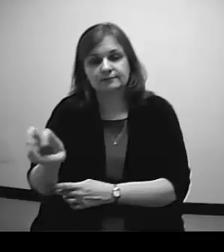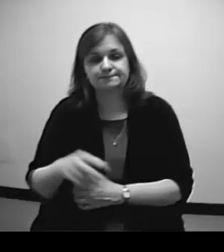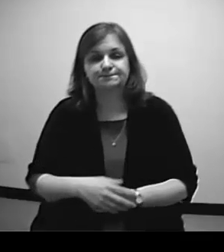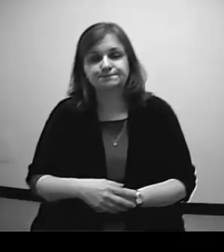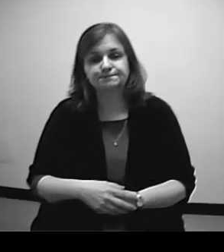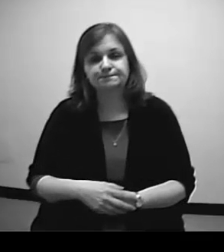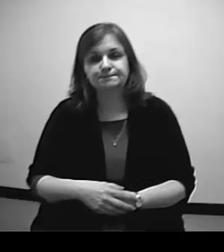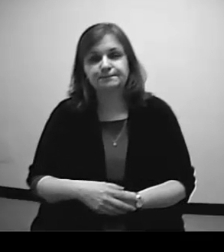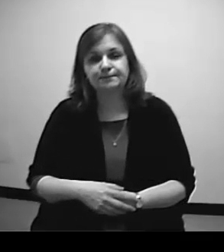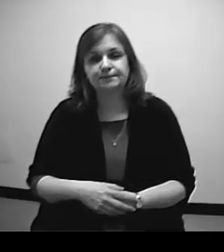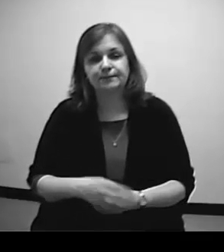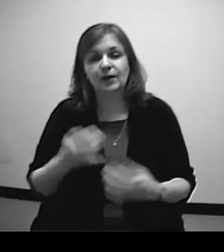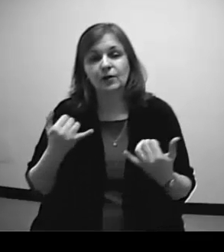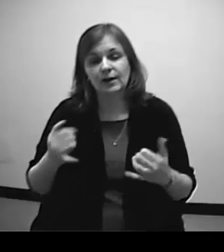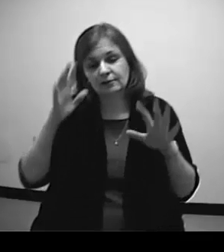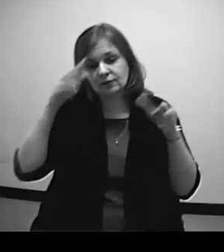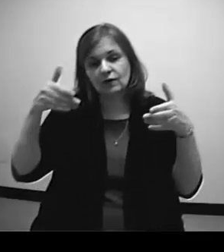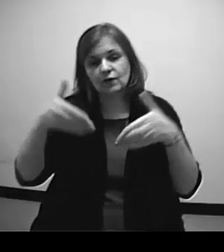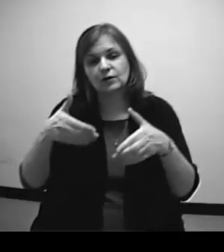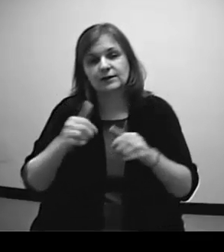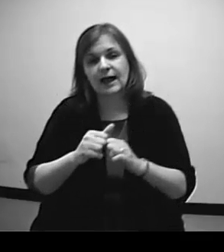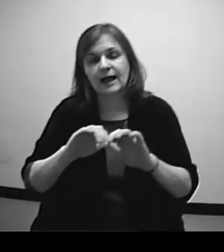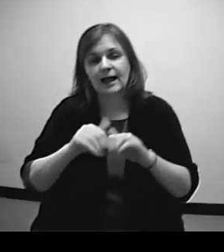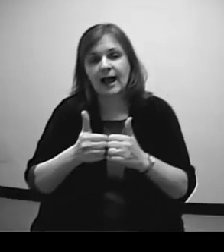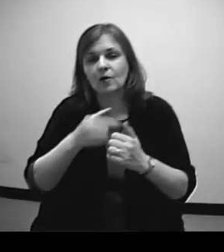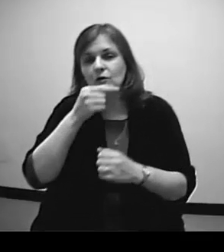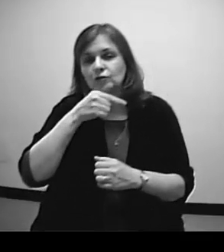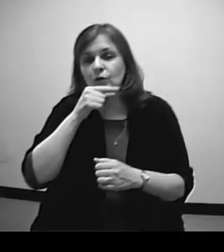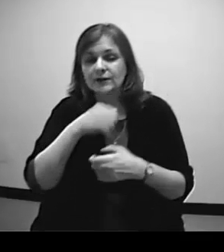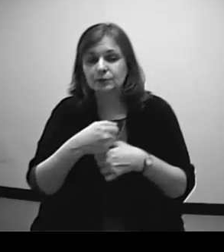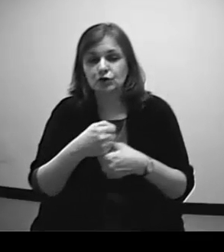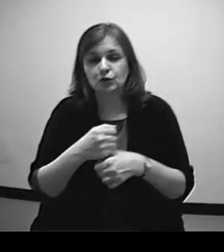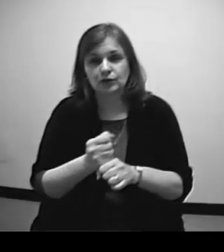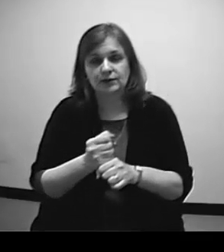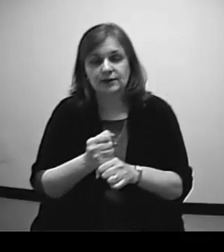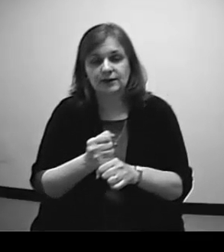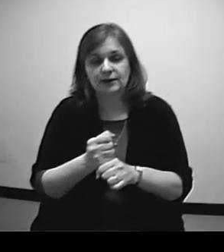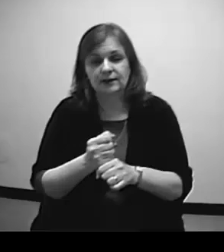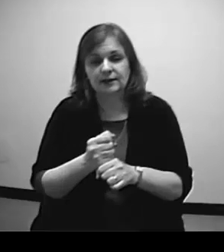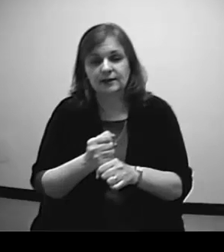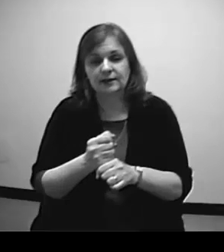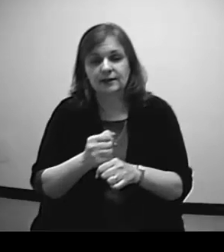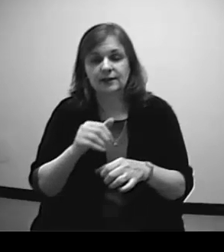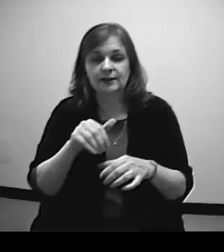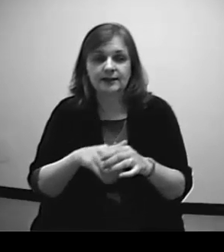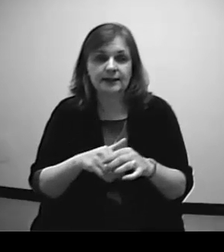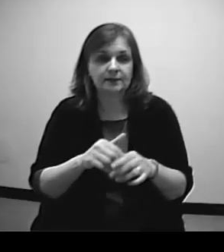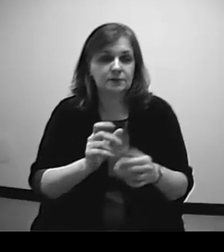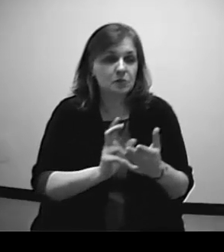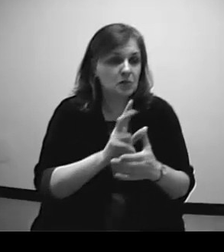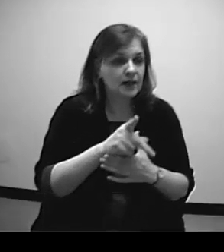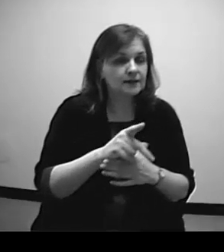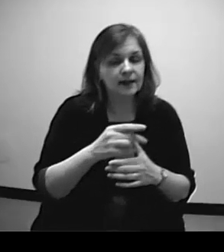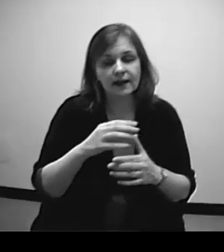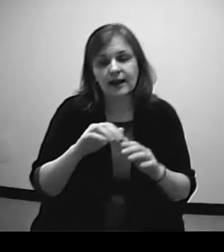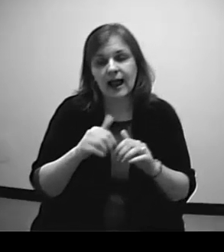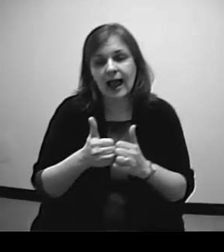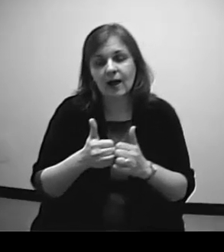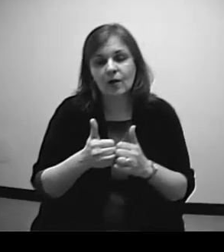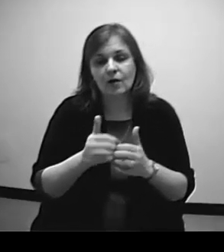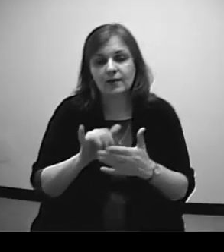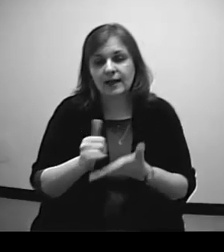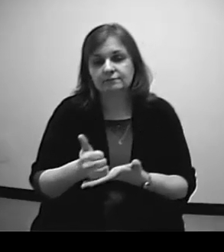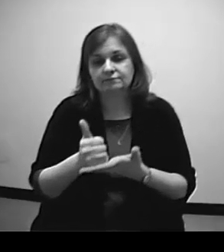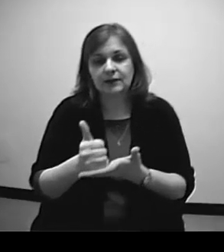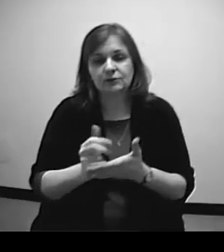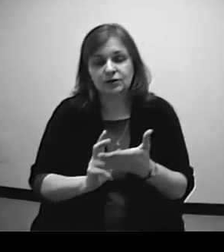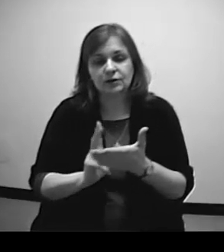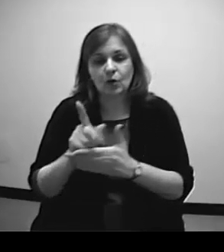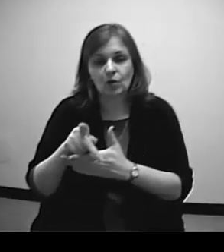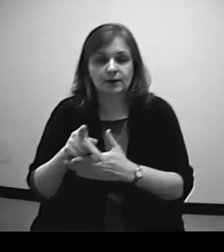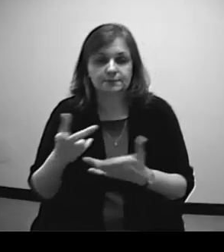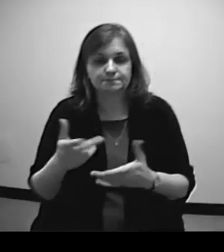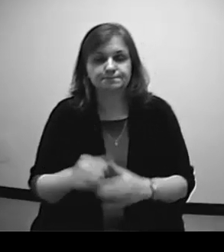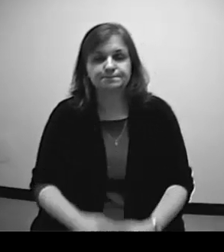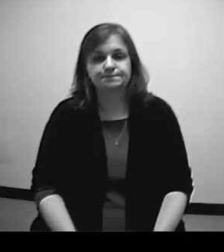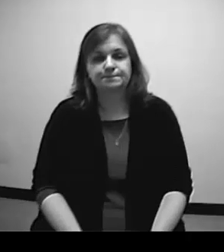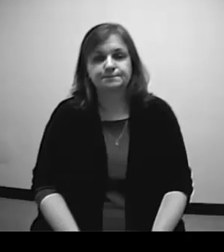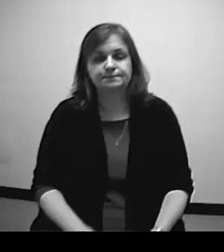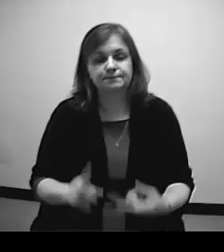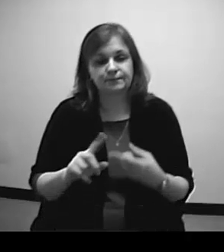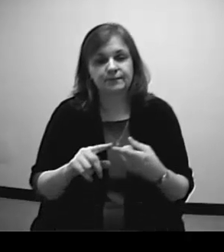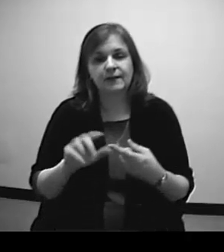We will focus on the production of glucose primarily in the organisms and what benefit that has to the organisms